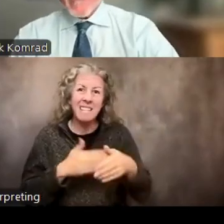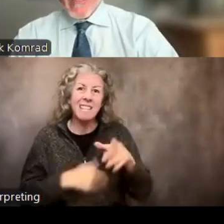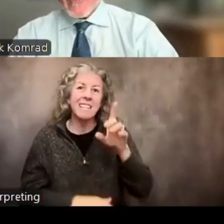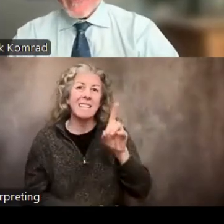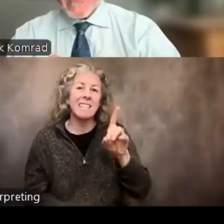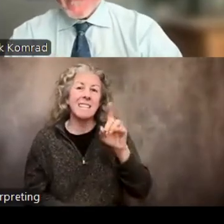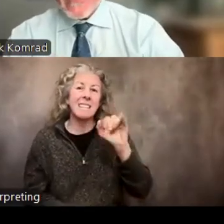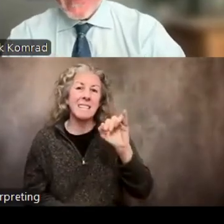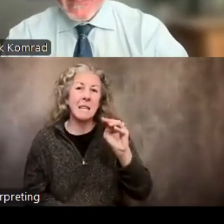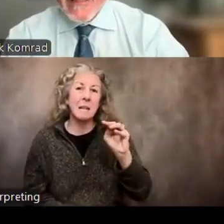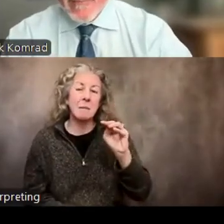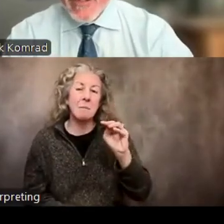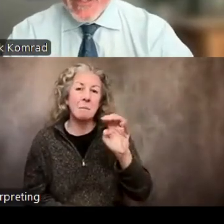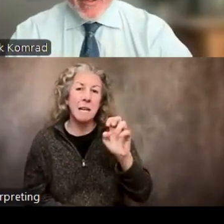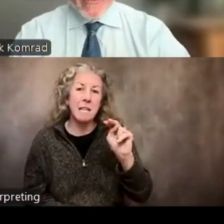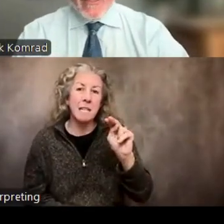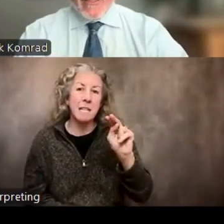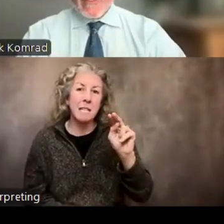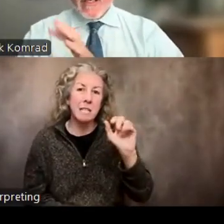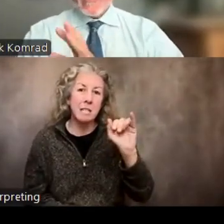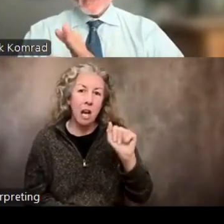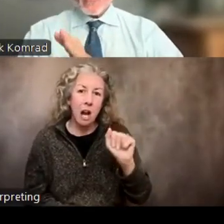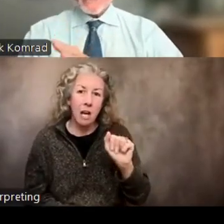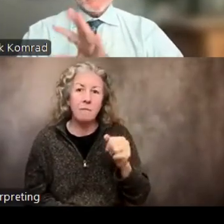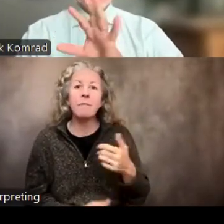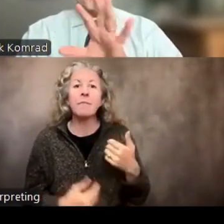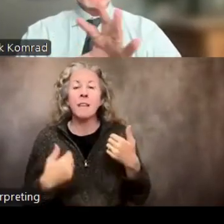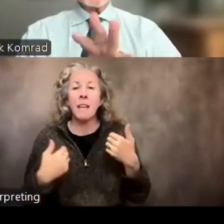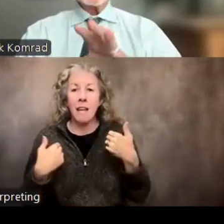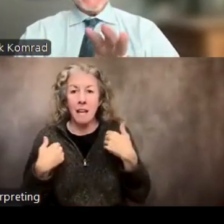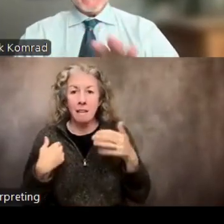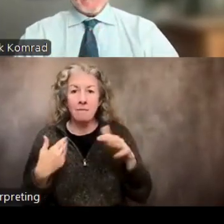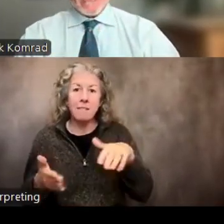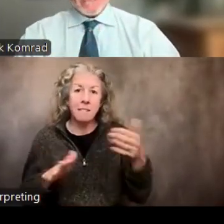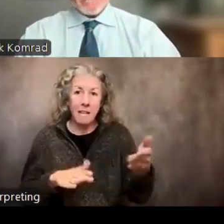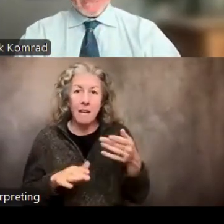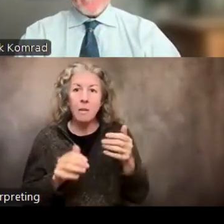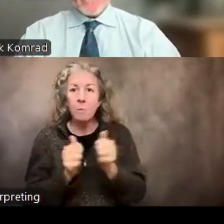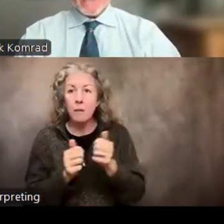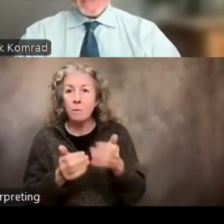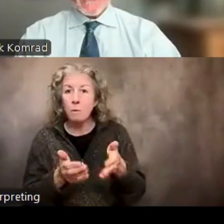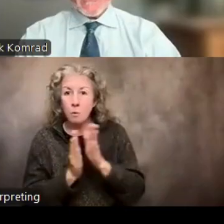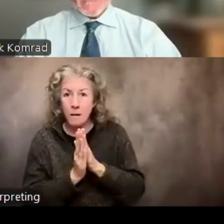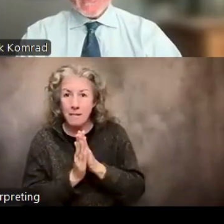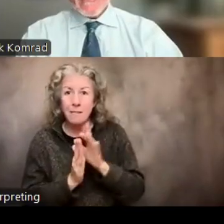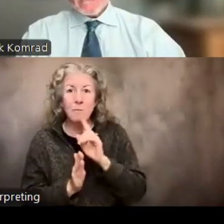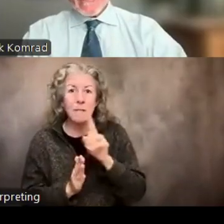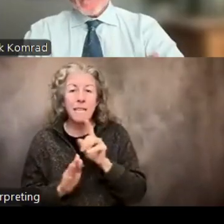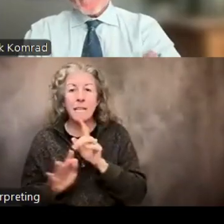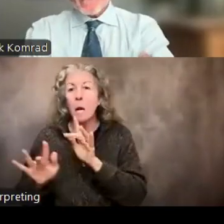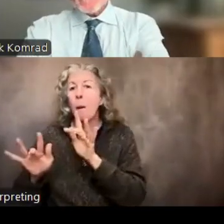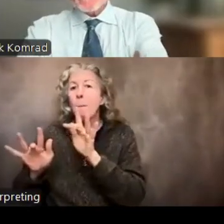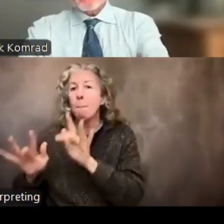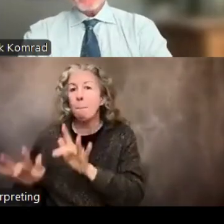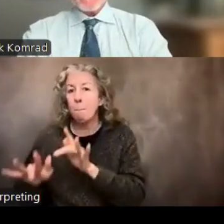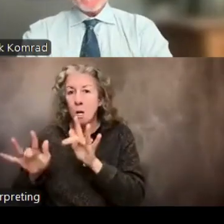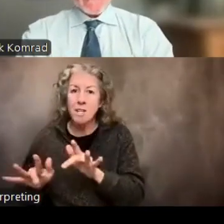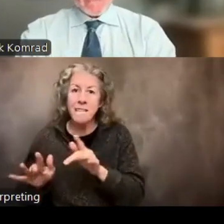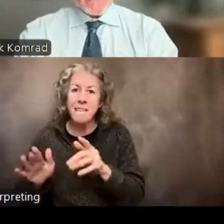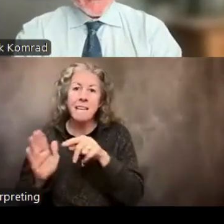517 in that particular year, in other words, Mercy killings by physicians now with regard to people with psychiatric